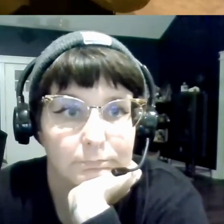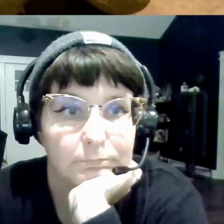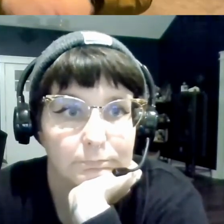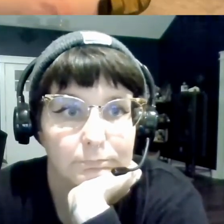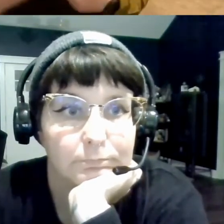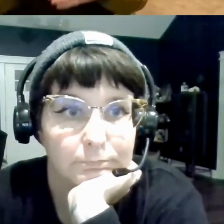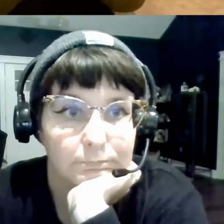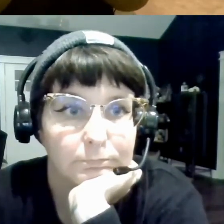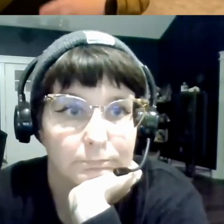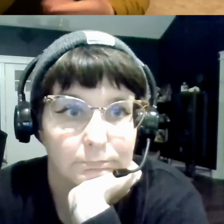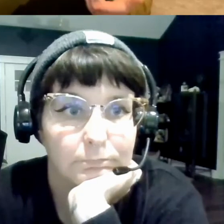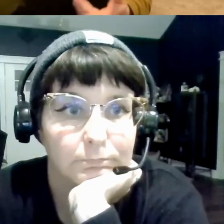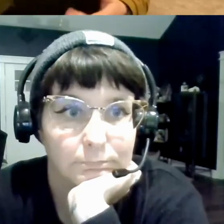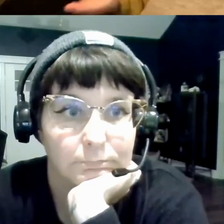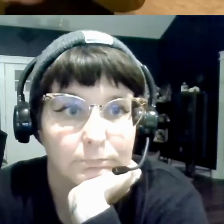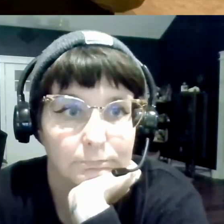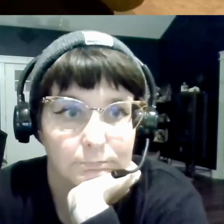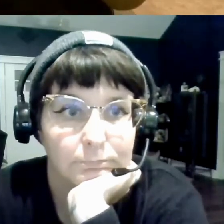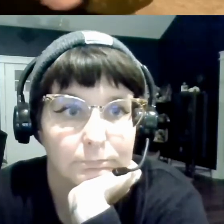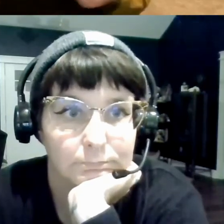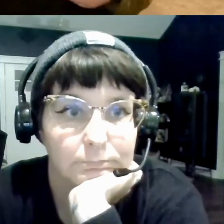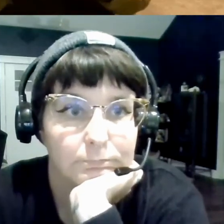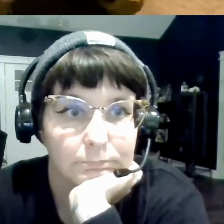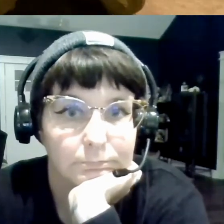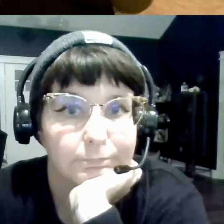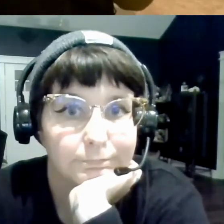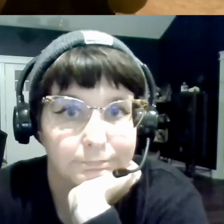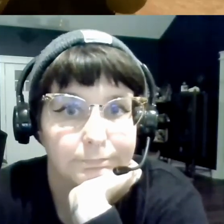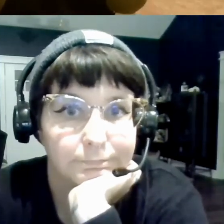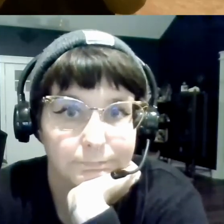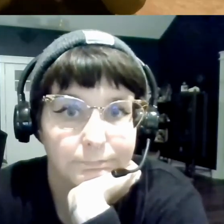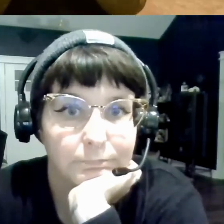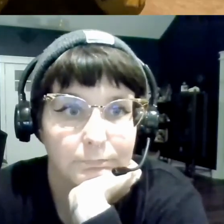and providing some of that more peer feedback and training.